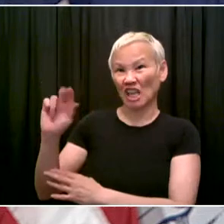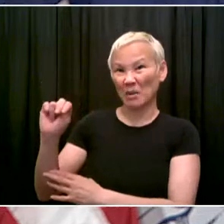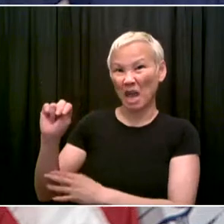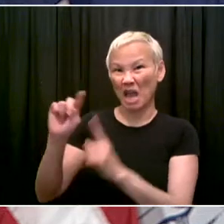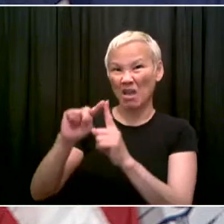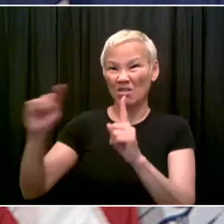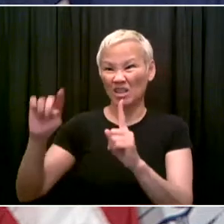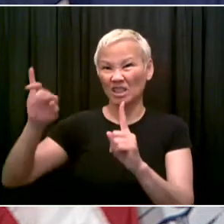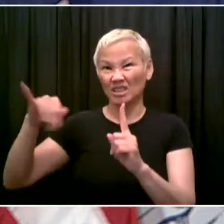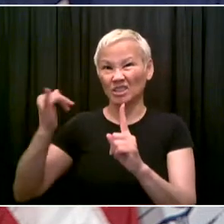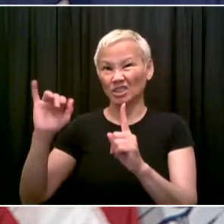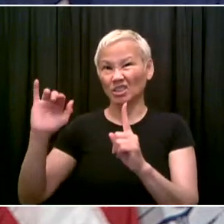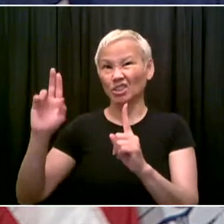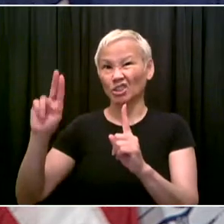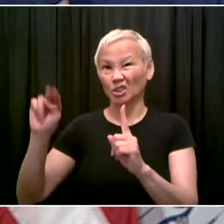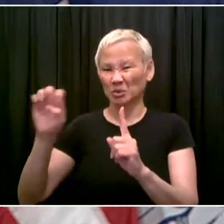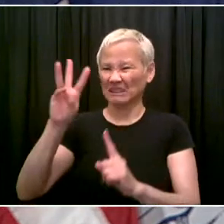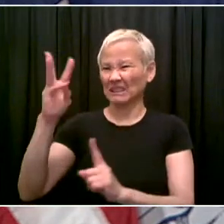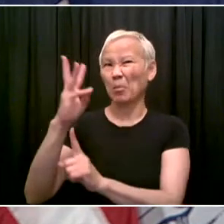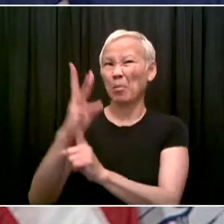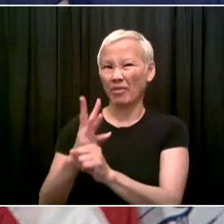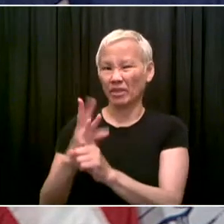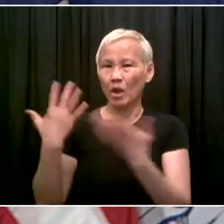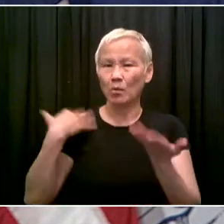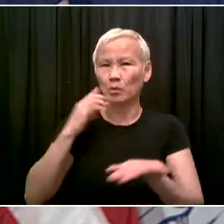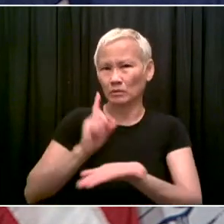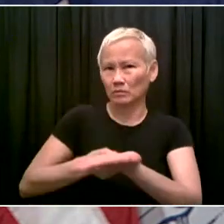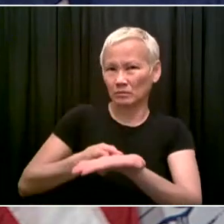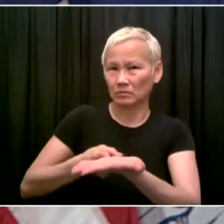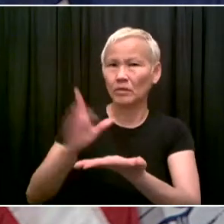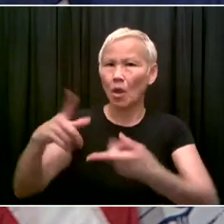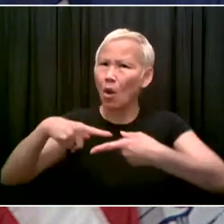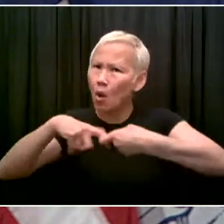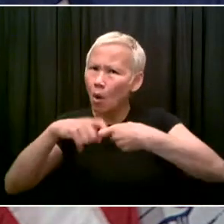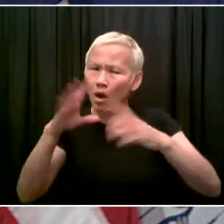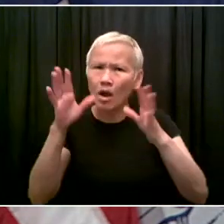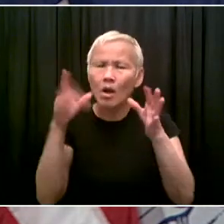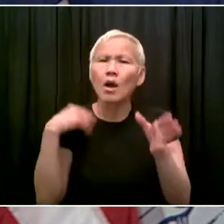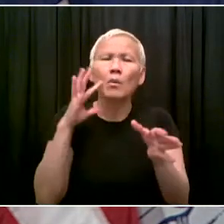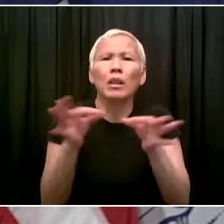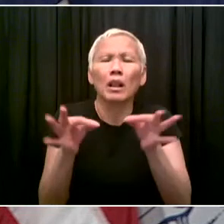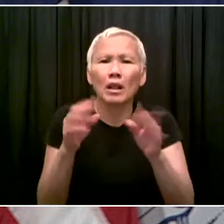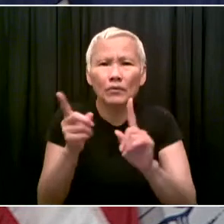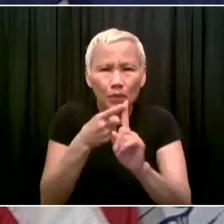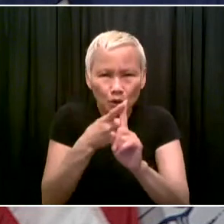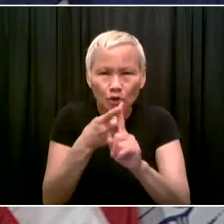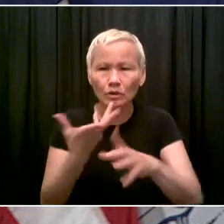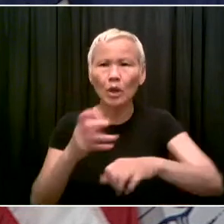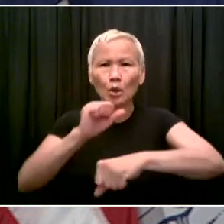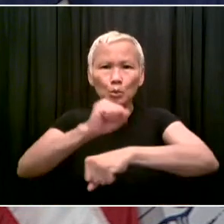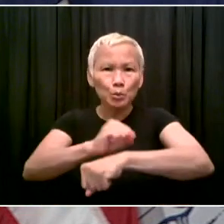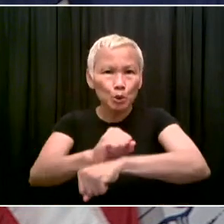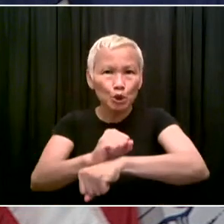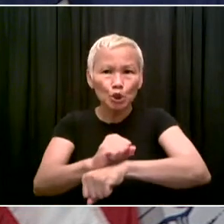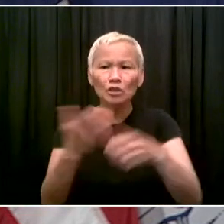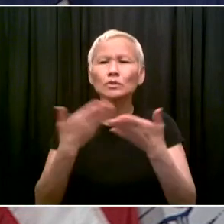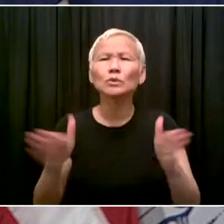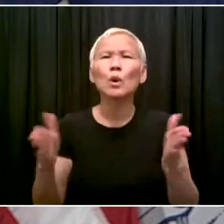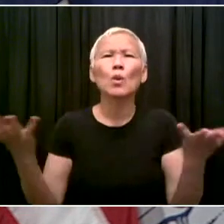TIME TO TAKE